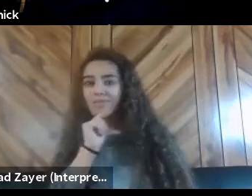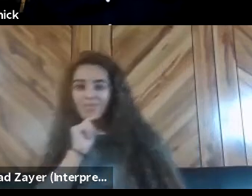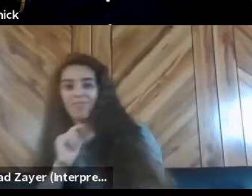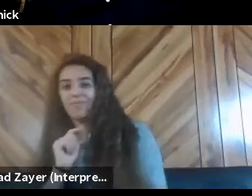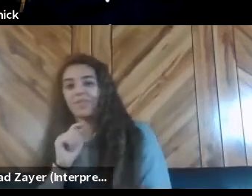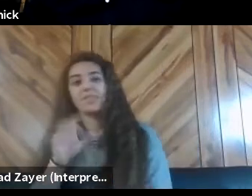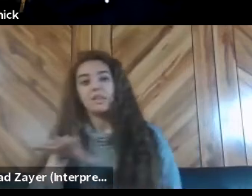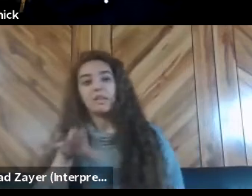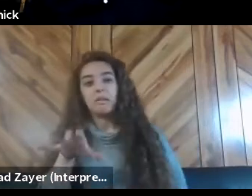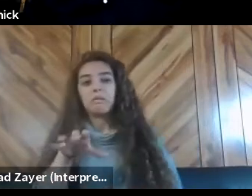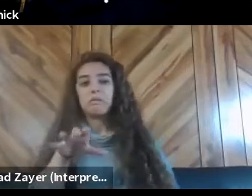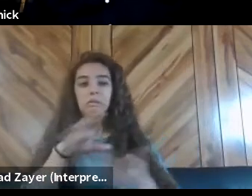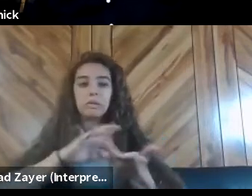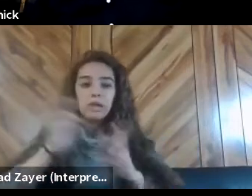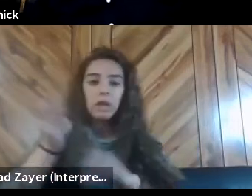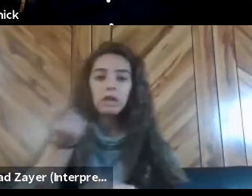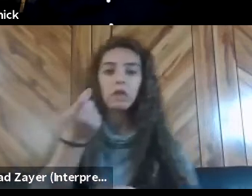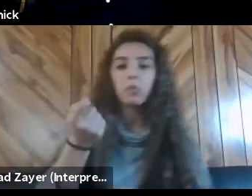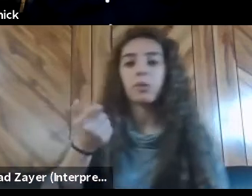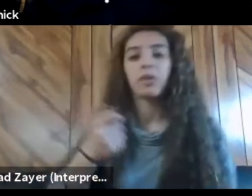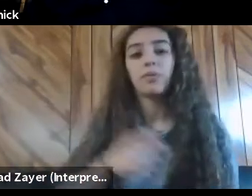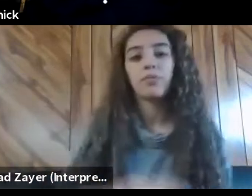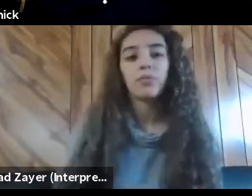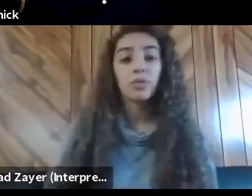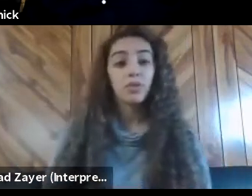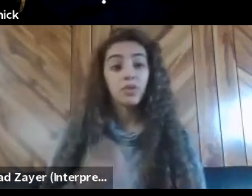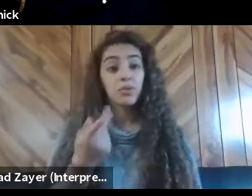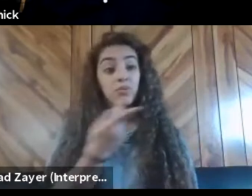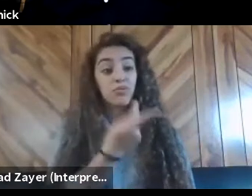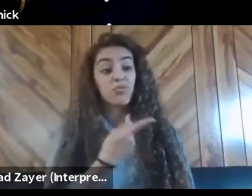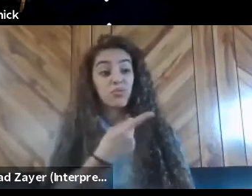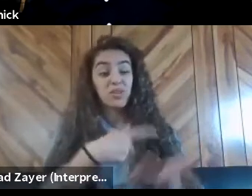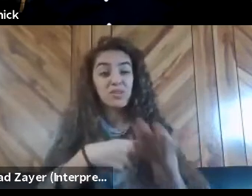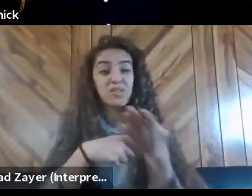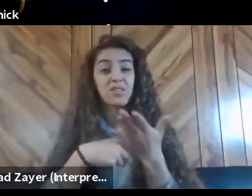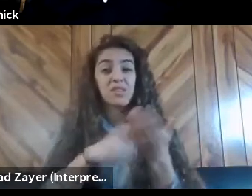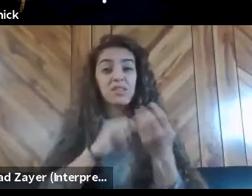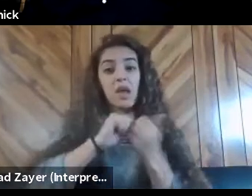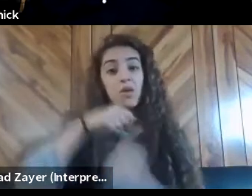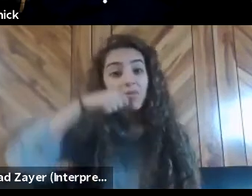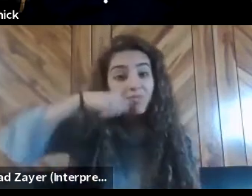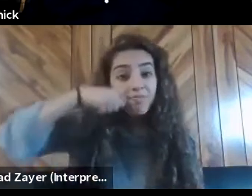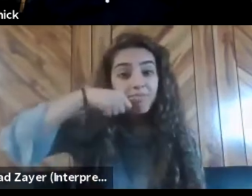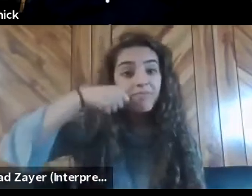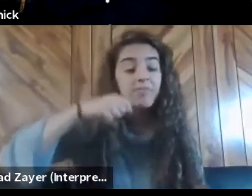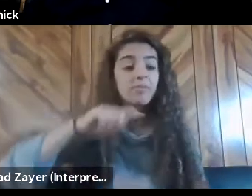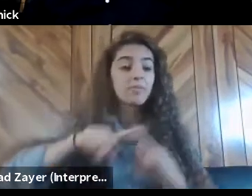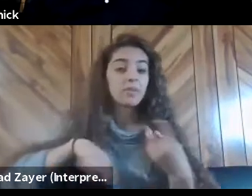anything that has to do with hygiene, whether it's how to brush your teeth, whether it's how to put on roll on, you know,